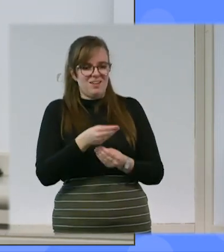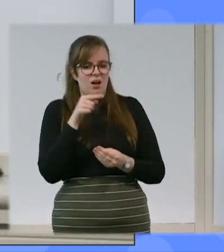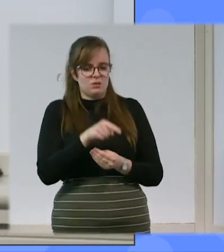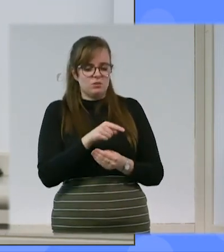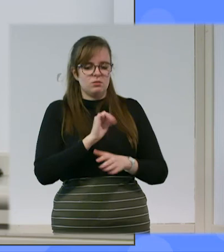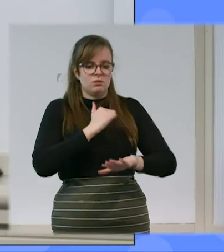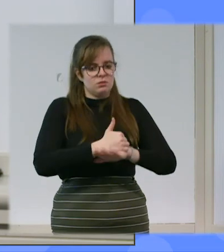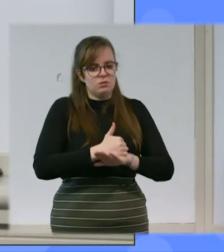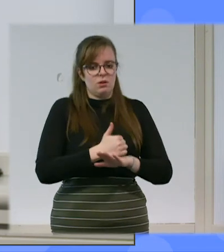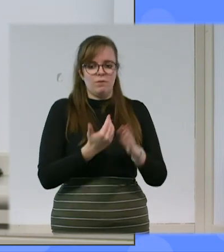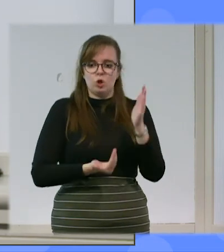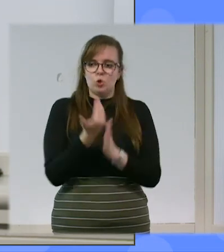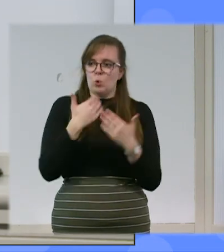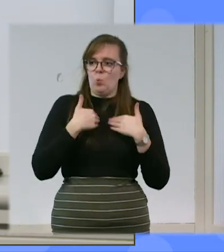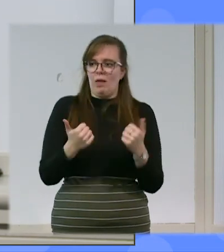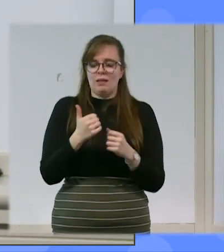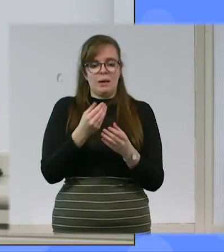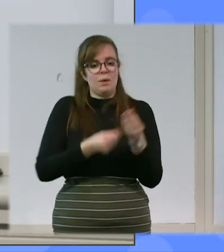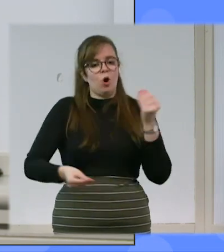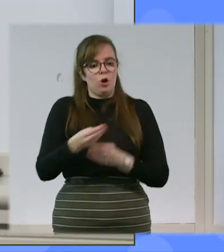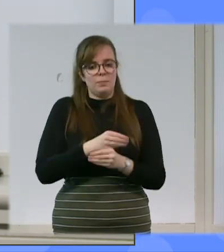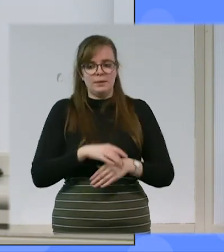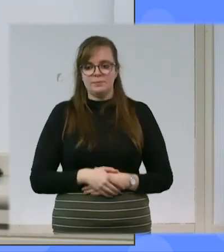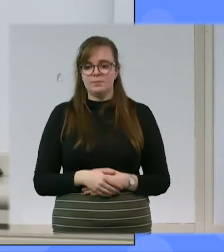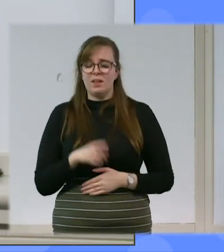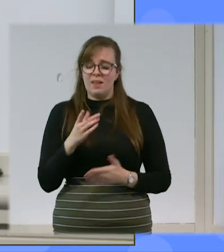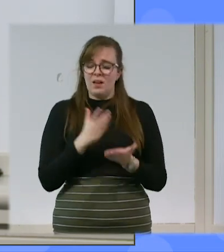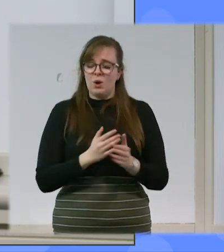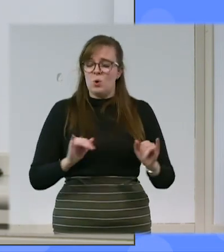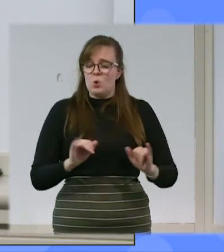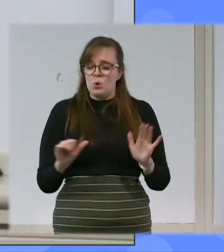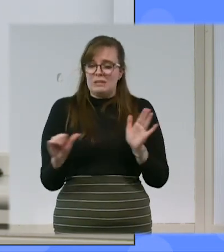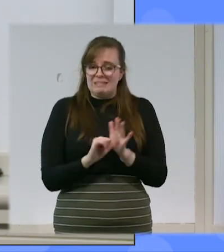new well-being economy now this is extraordinarily difficult change is hard